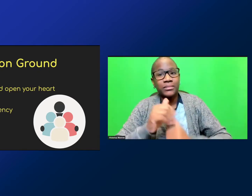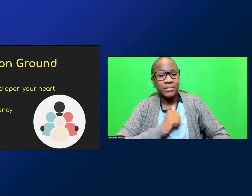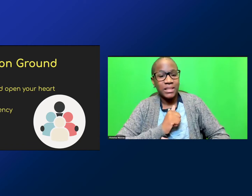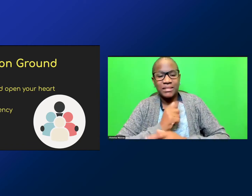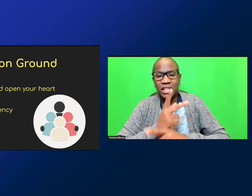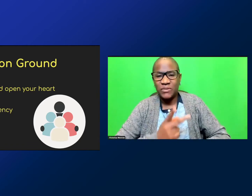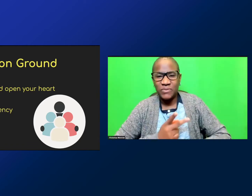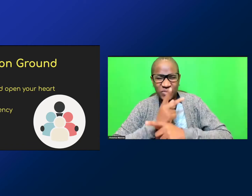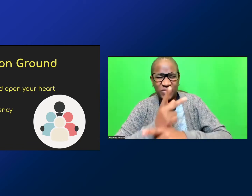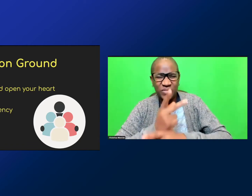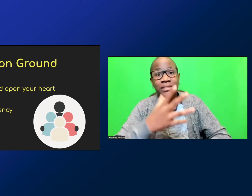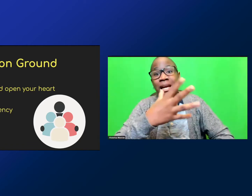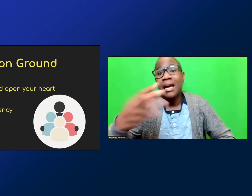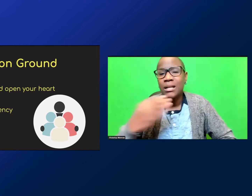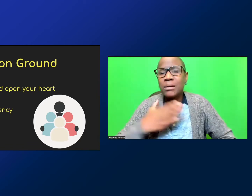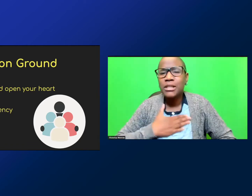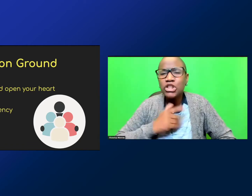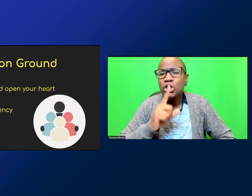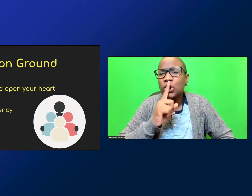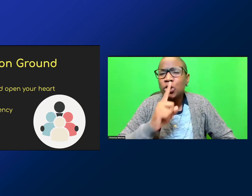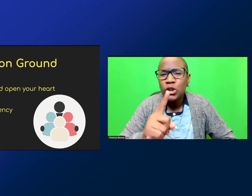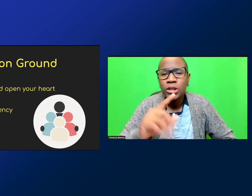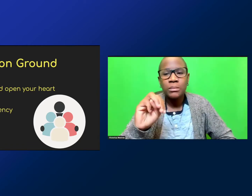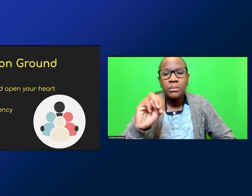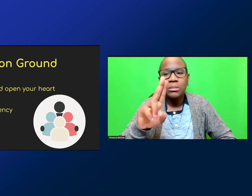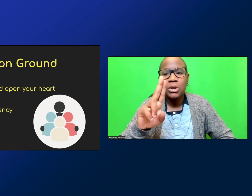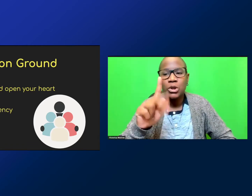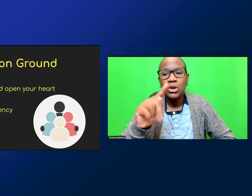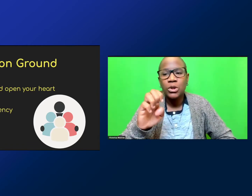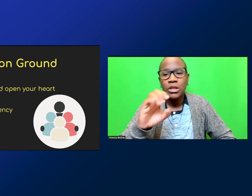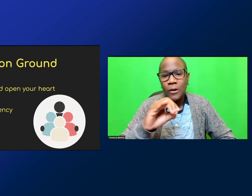others and we all have uh different ways that we observe and that we process information